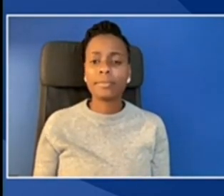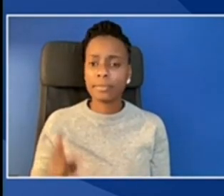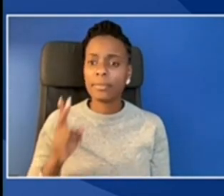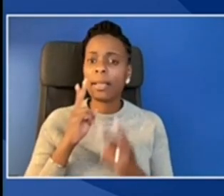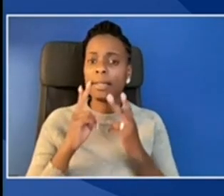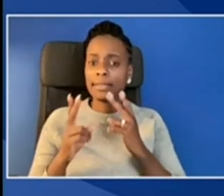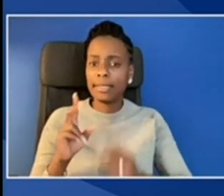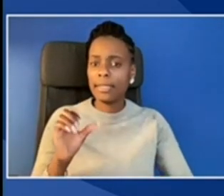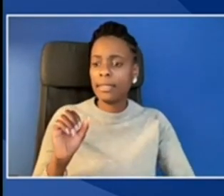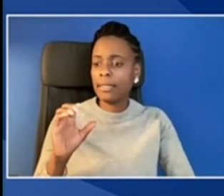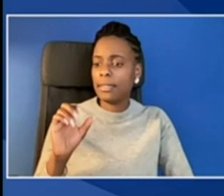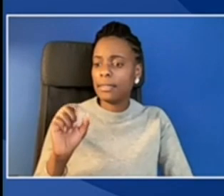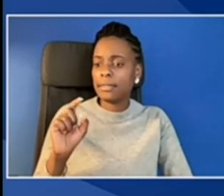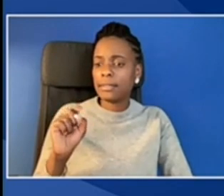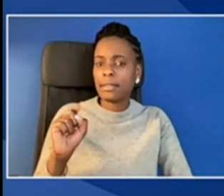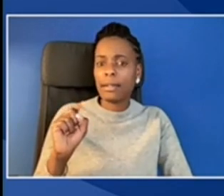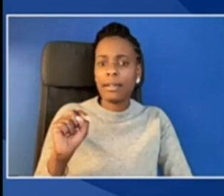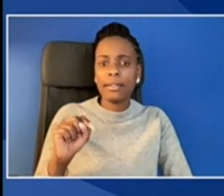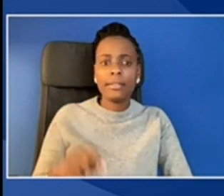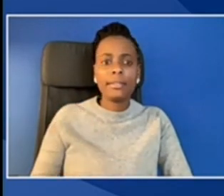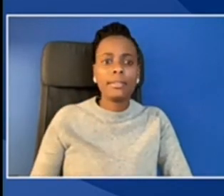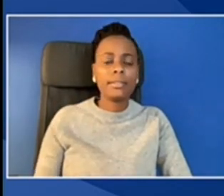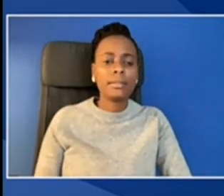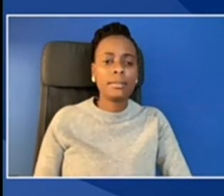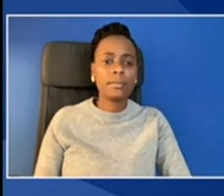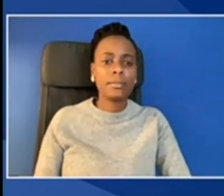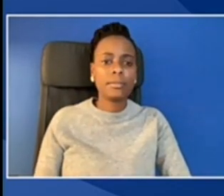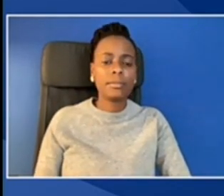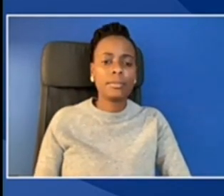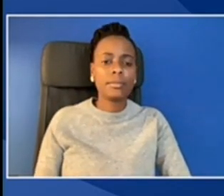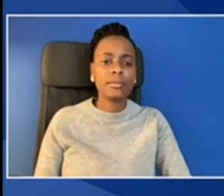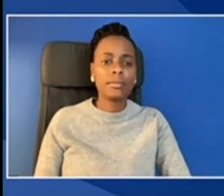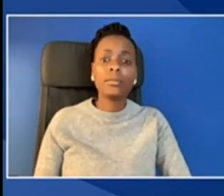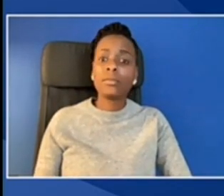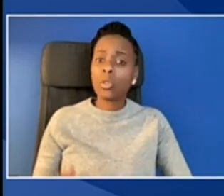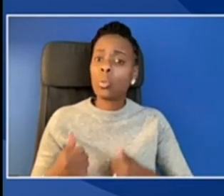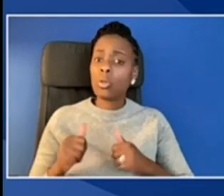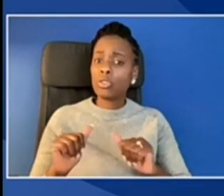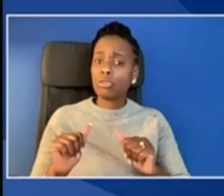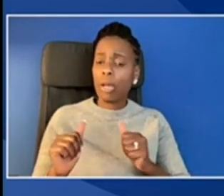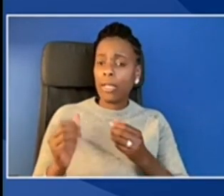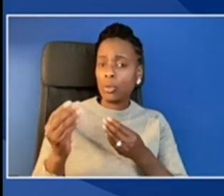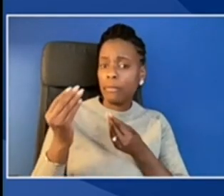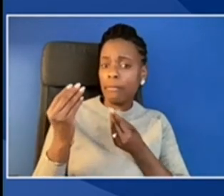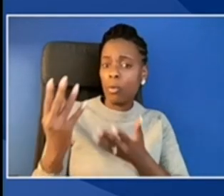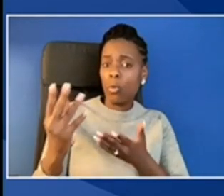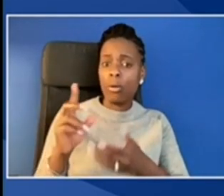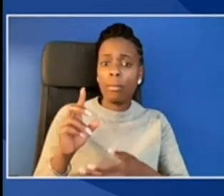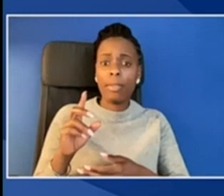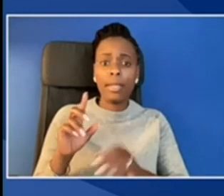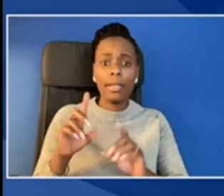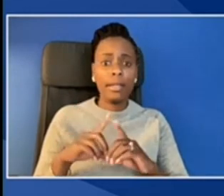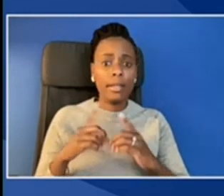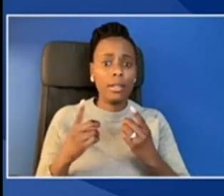quick, to the extent that we're trying to inform the Department, if we could- if you